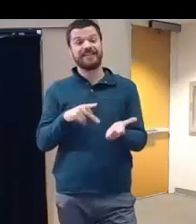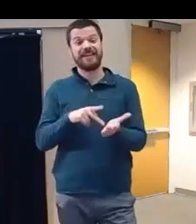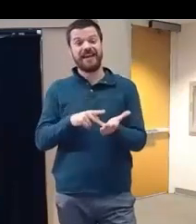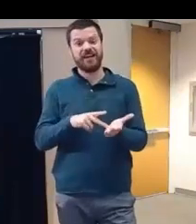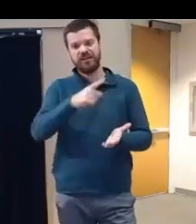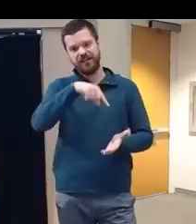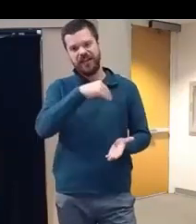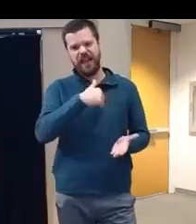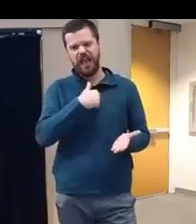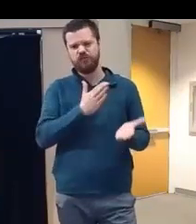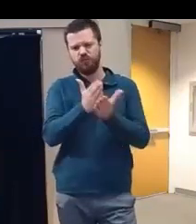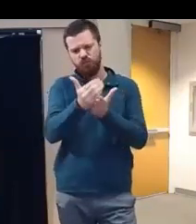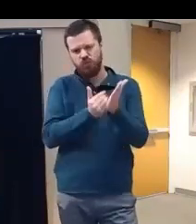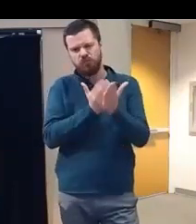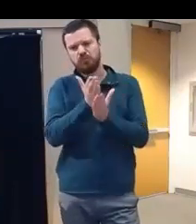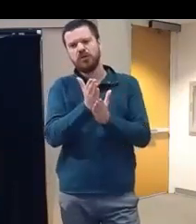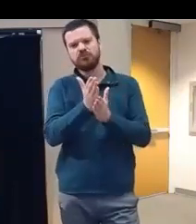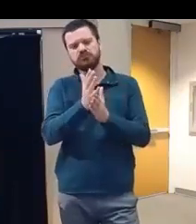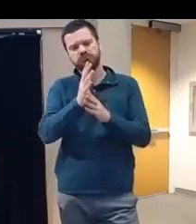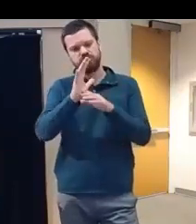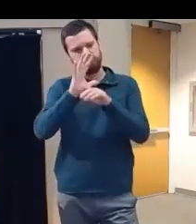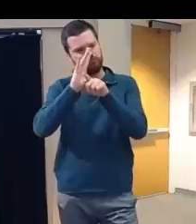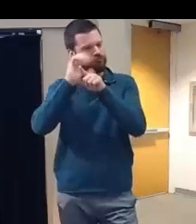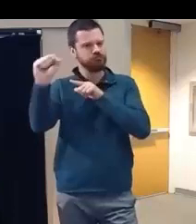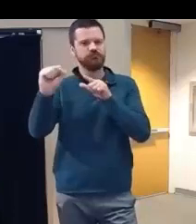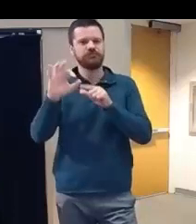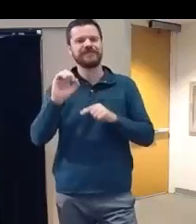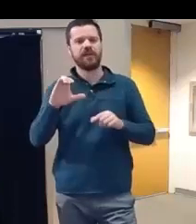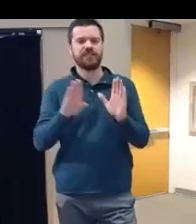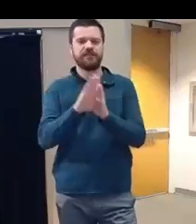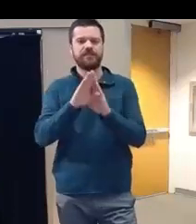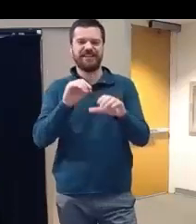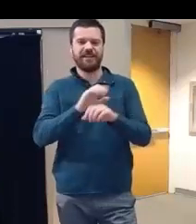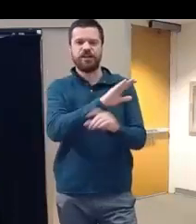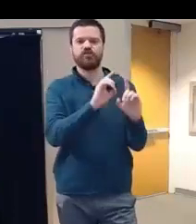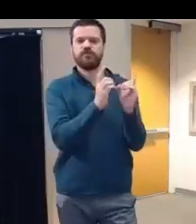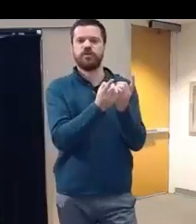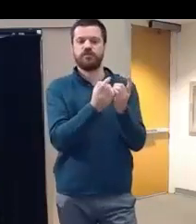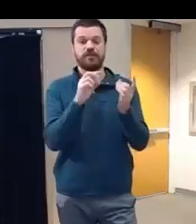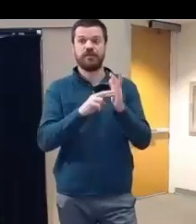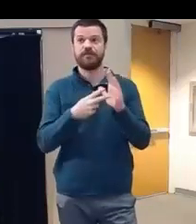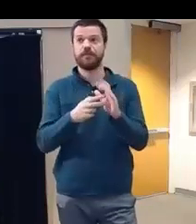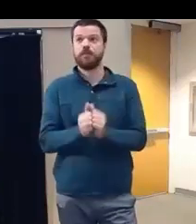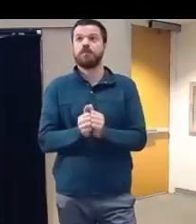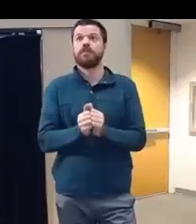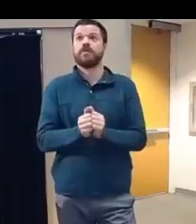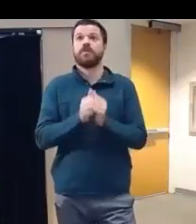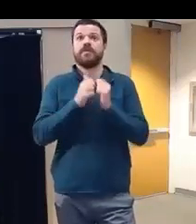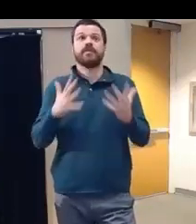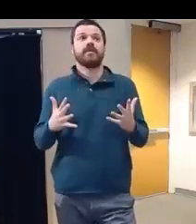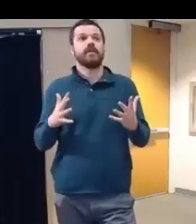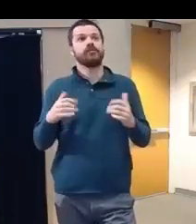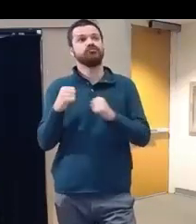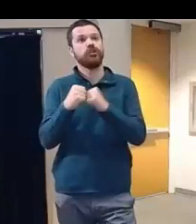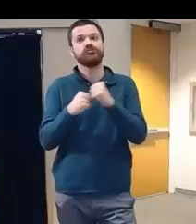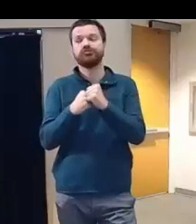robust profound faculty development in their departments so without a structure of Faculty